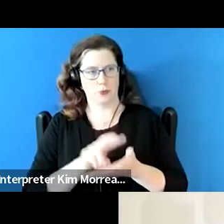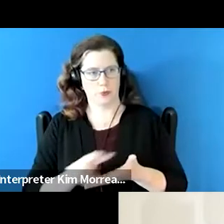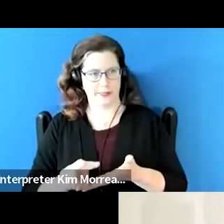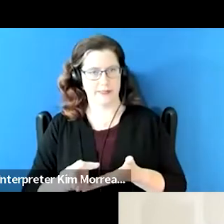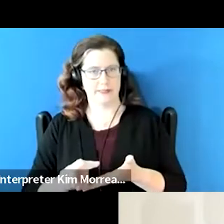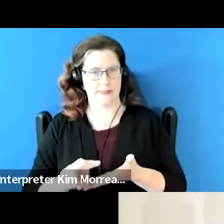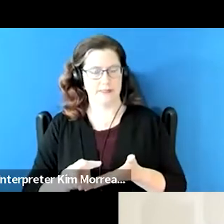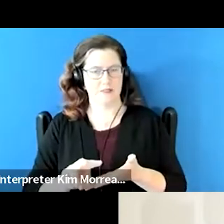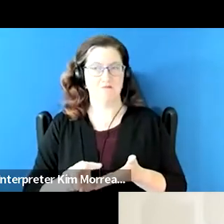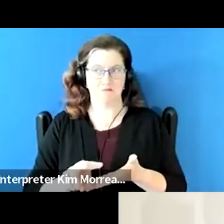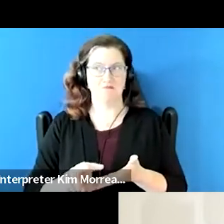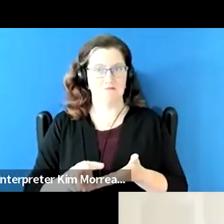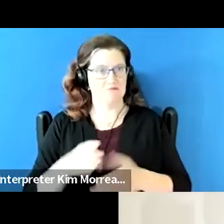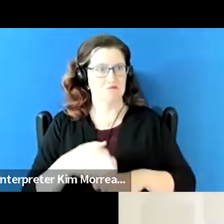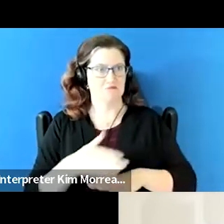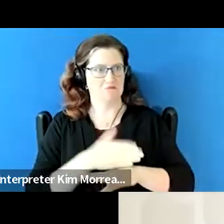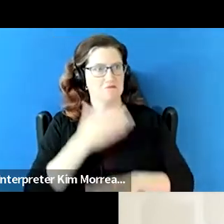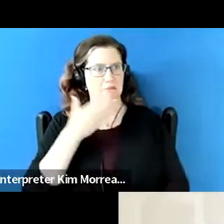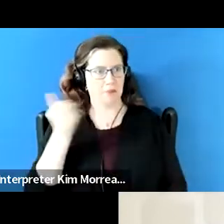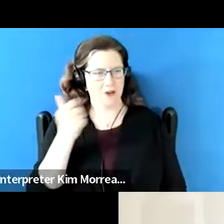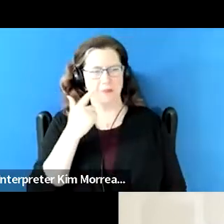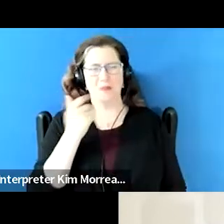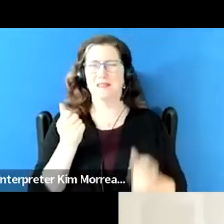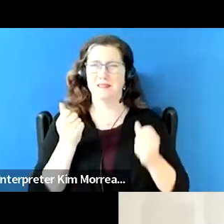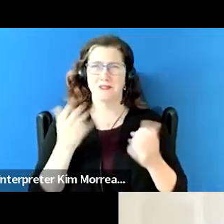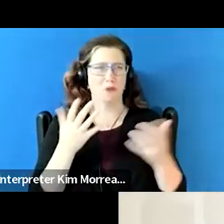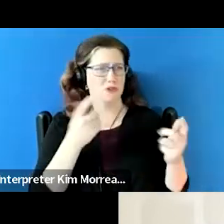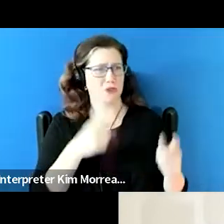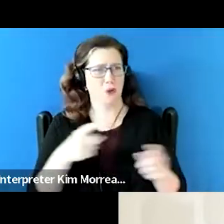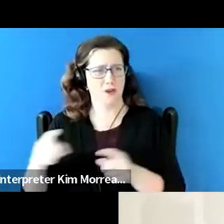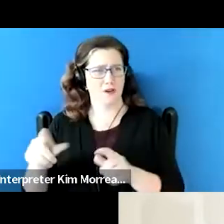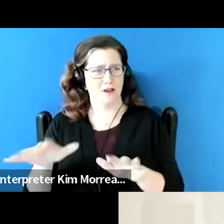And that seems to help there's so much going on that a month later